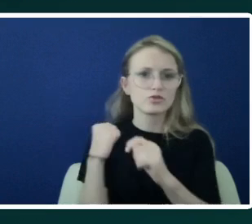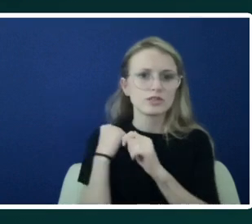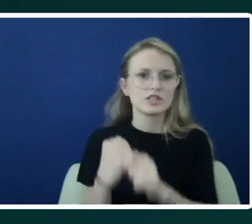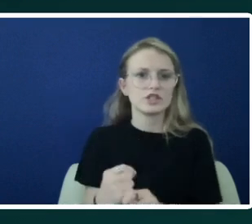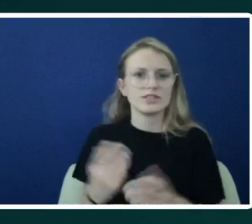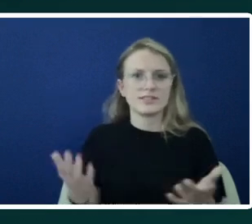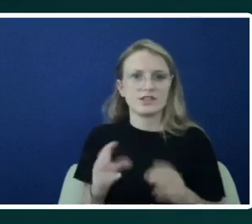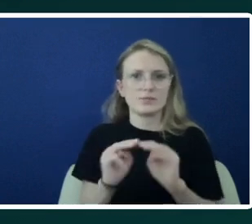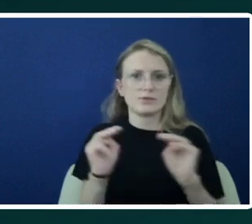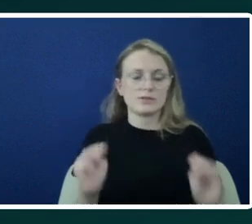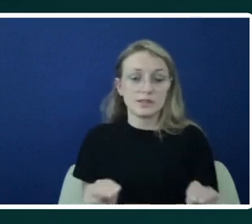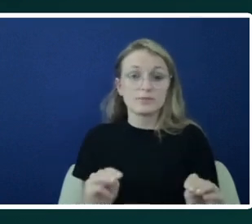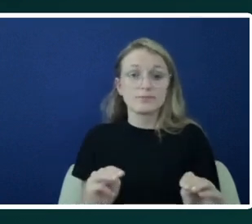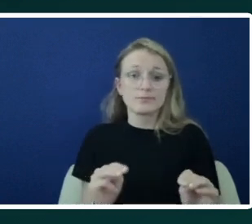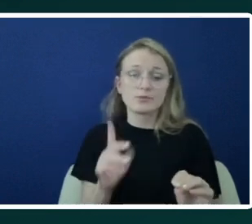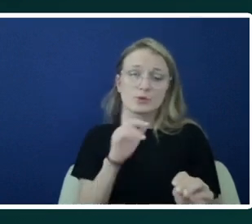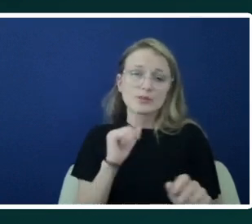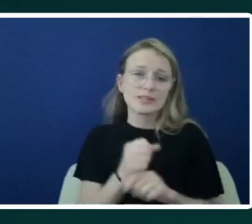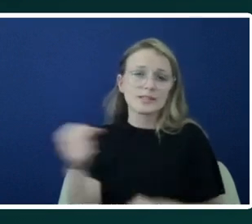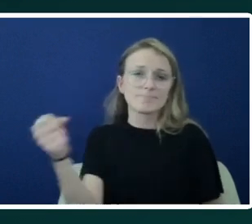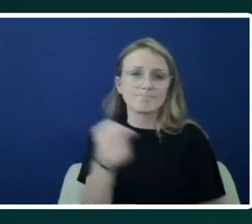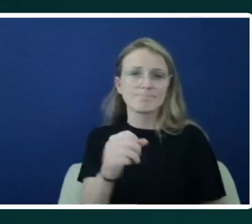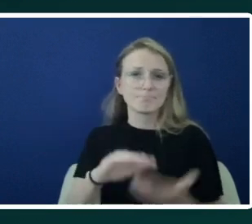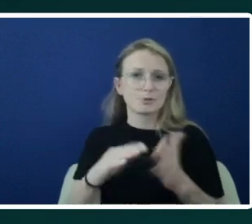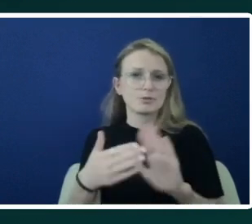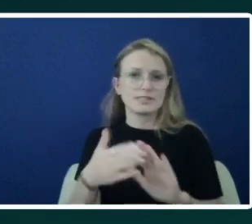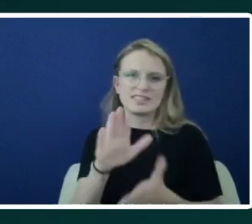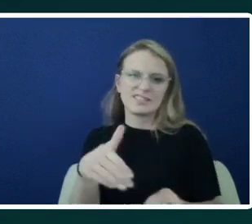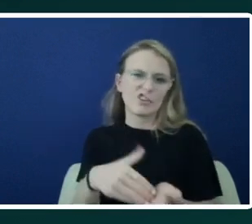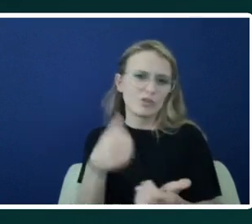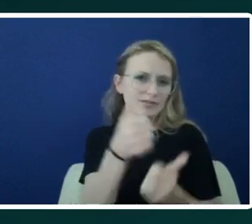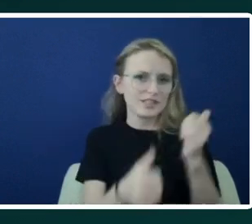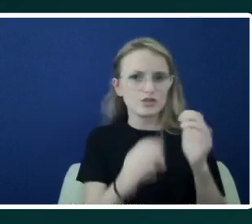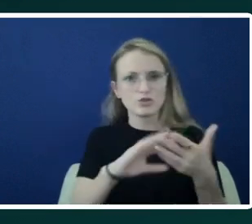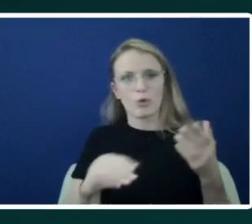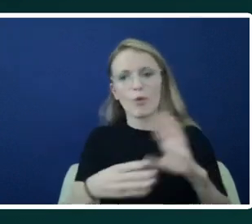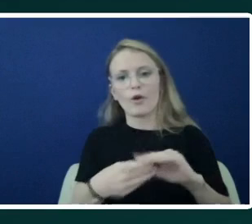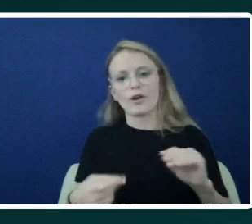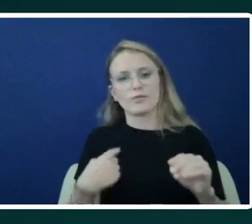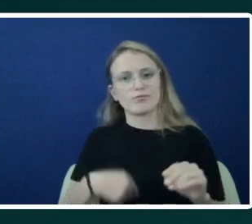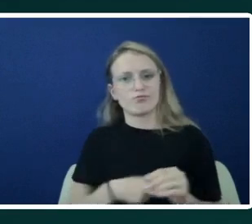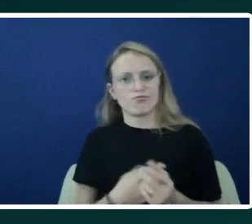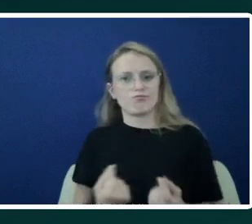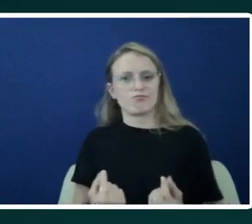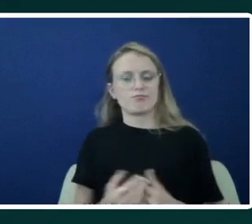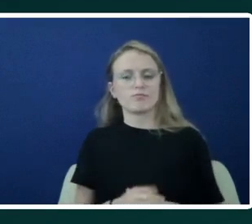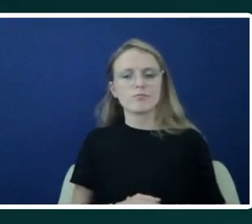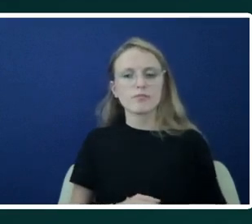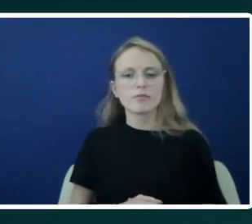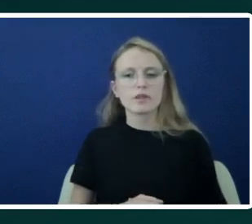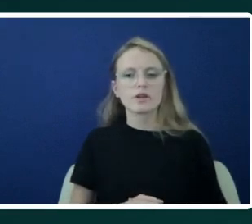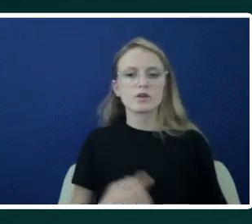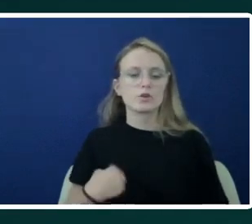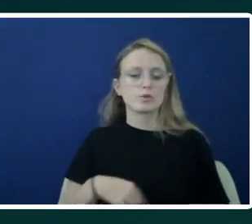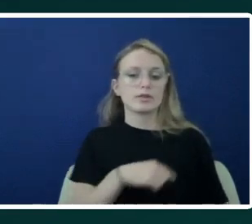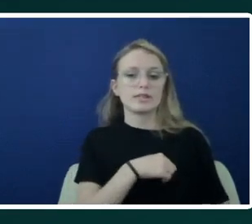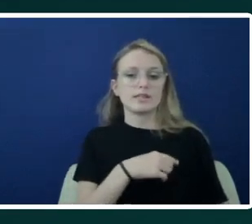community at the center of every story. And so, we see community as the authority. You know,